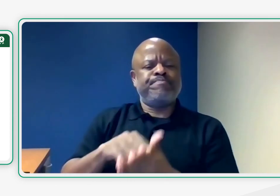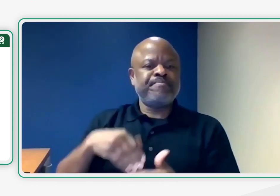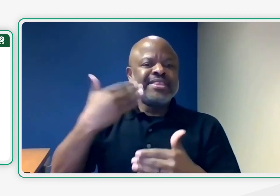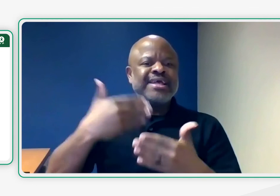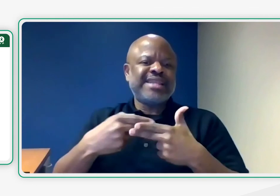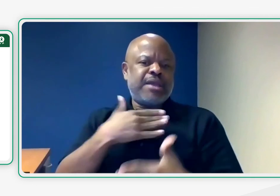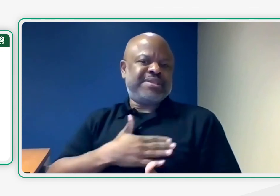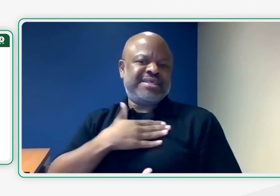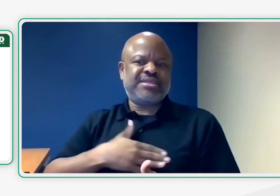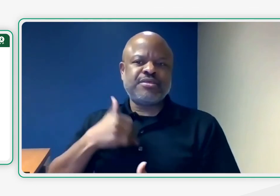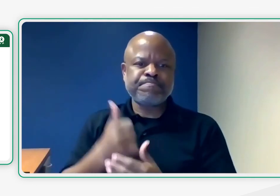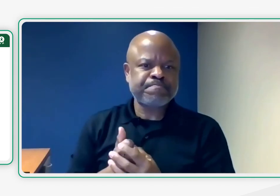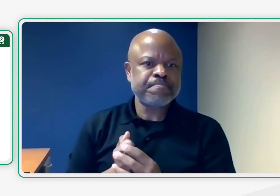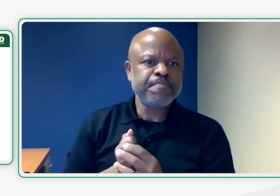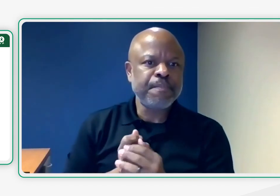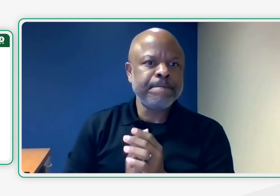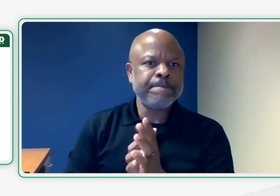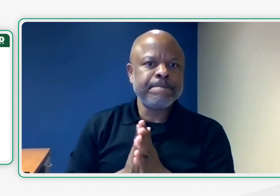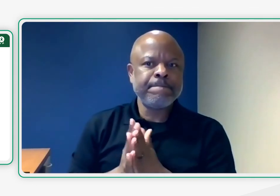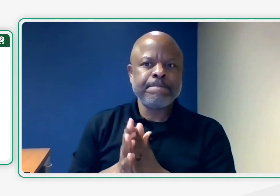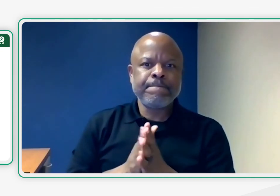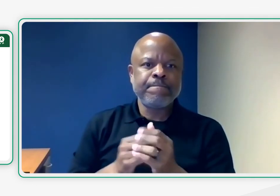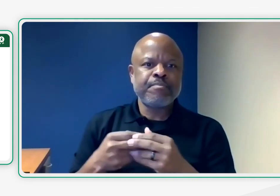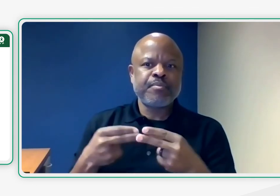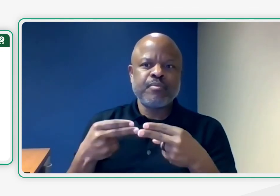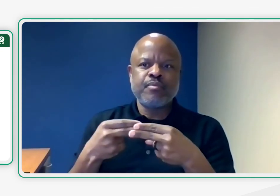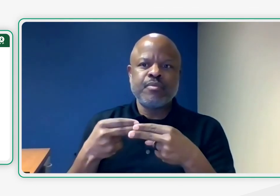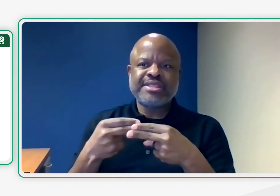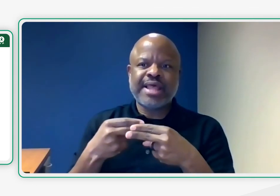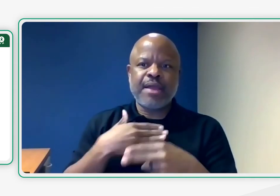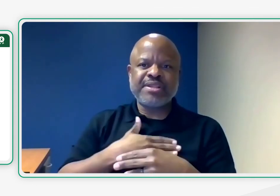us where we invest our energy. And so that's a really important principle to learn as well.